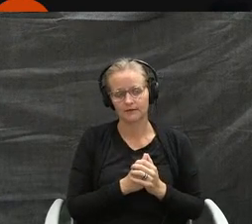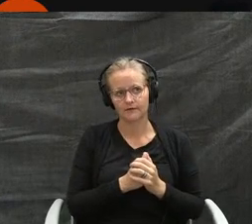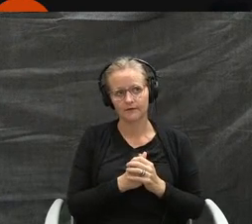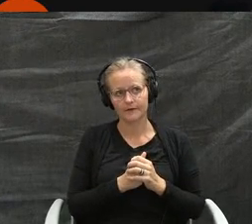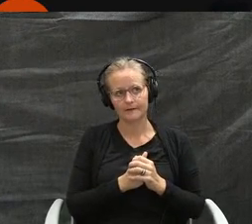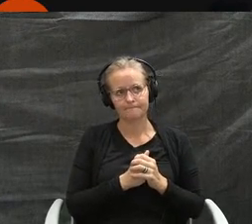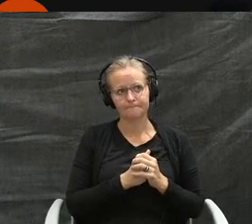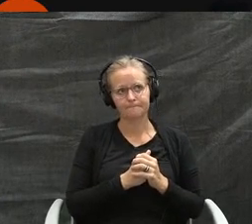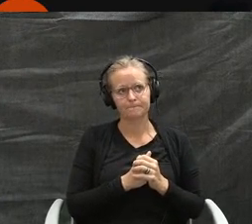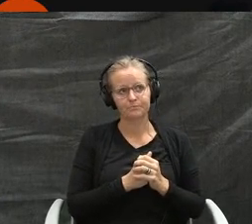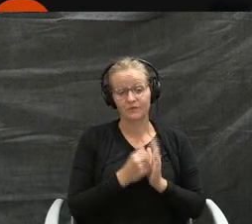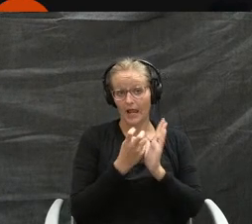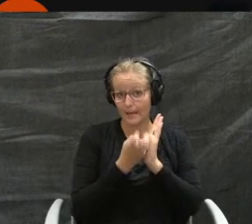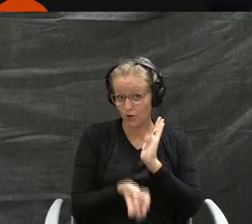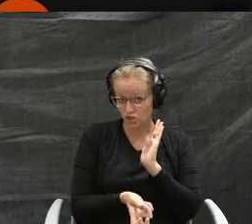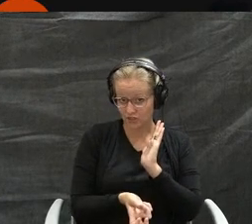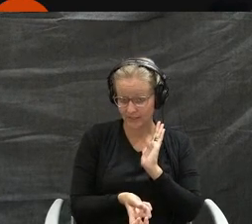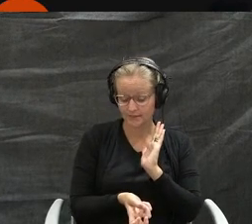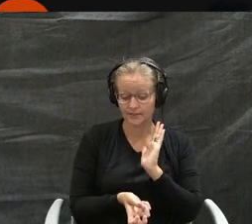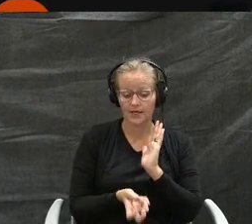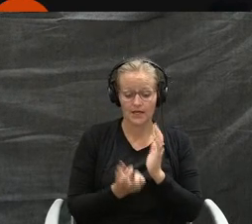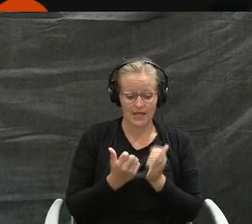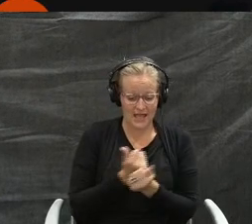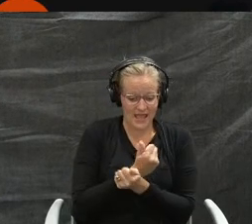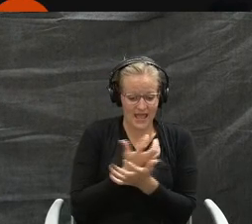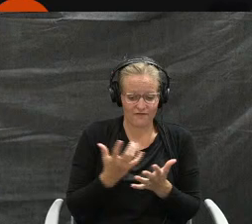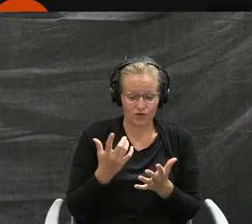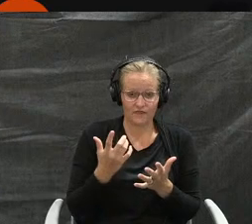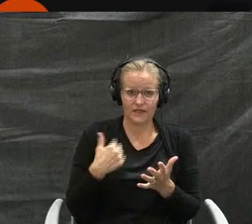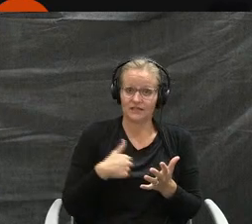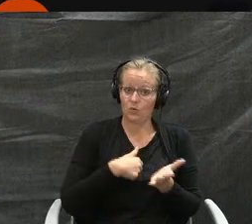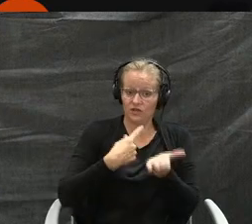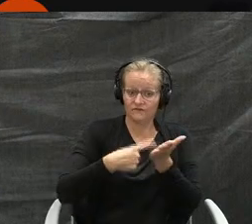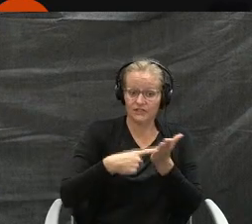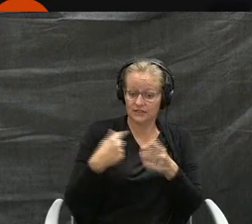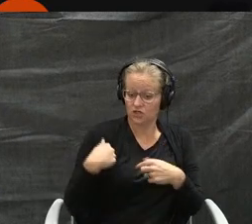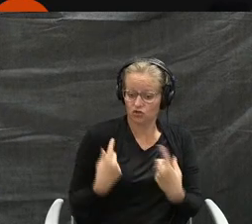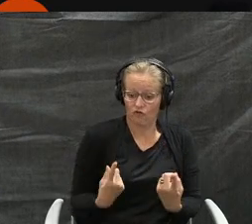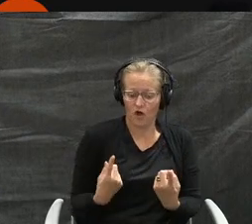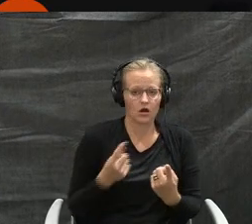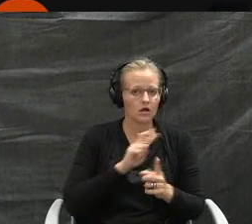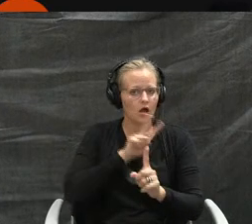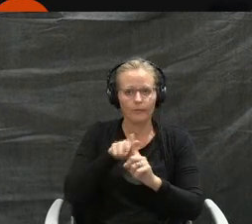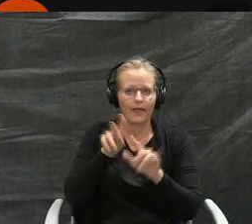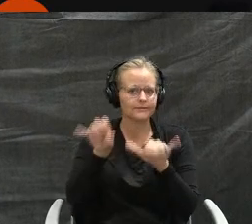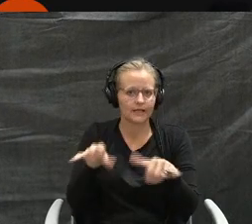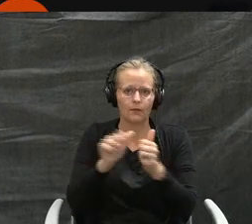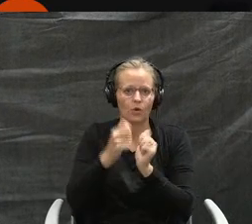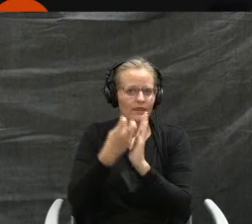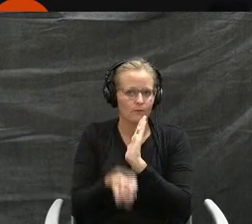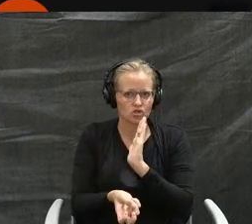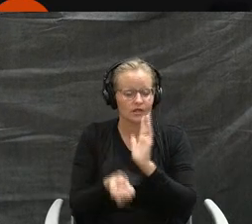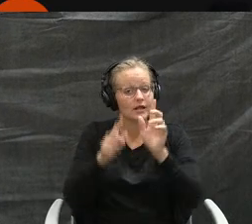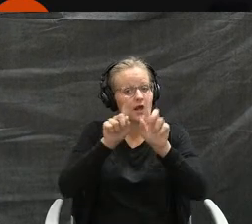In emerging and, uh, everything we have discussed so far applies to immersion. However, we also raised up the fact that